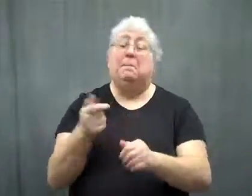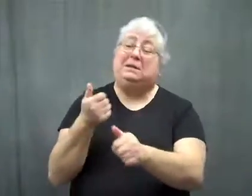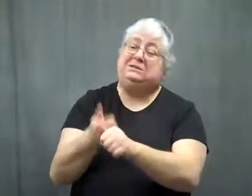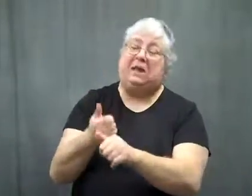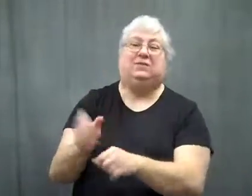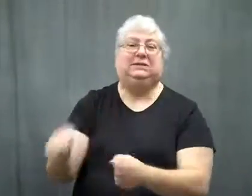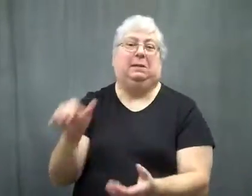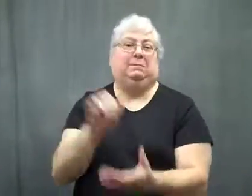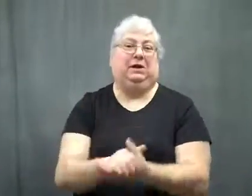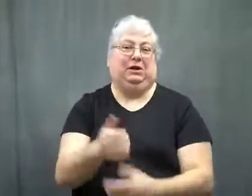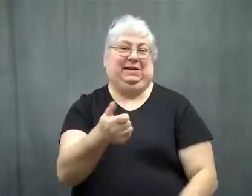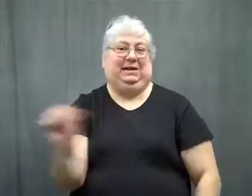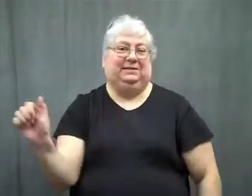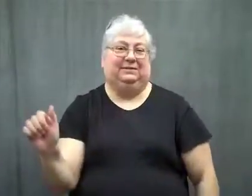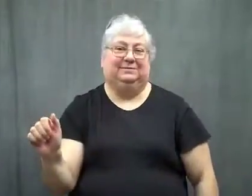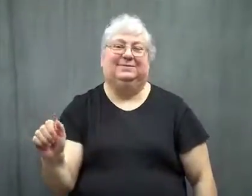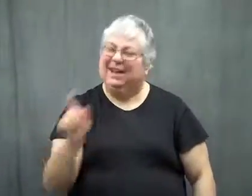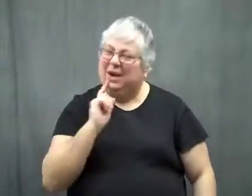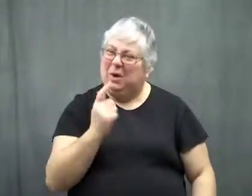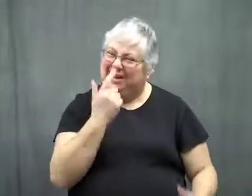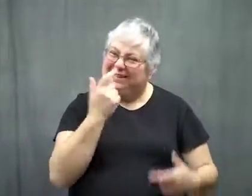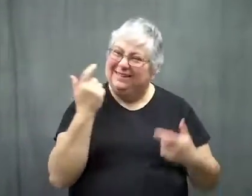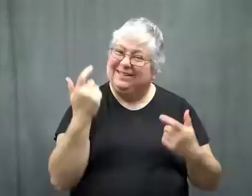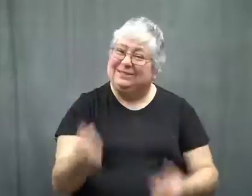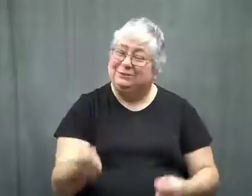He or she can marry a person of any religion.